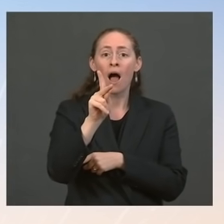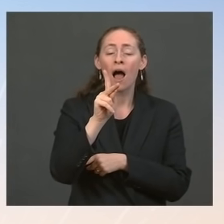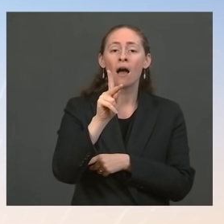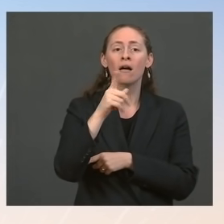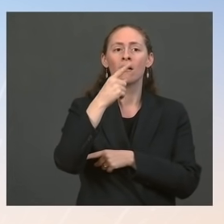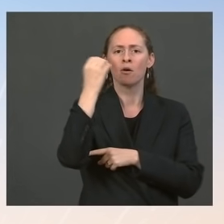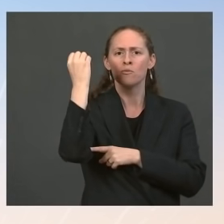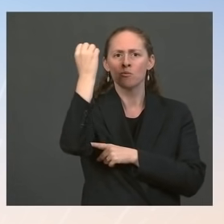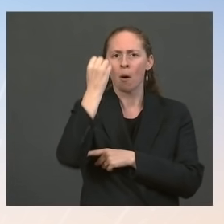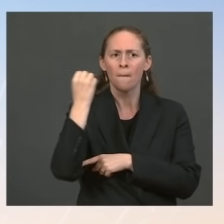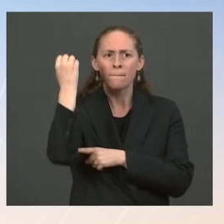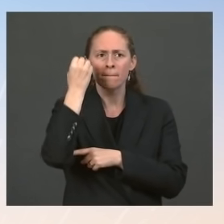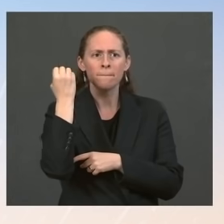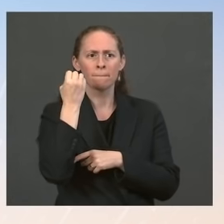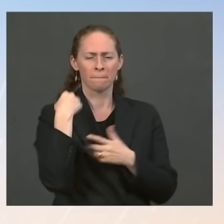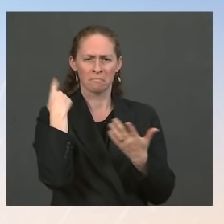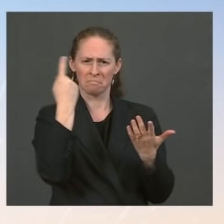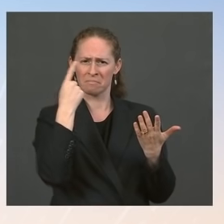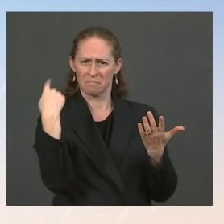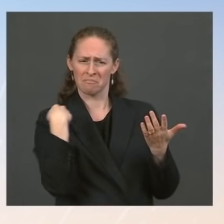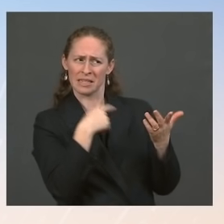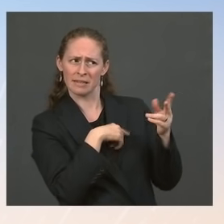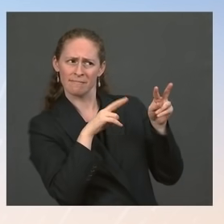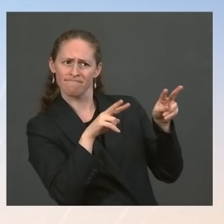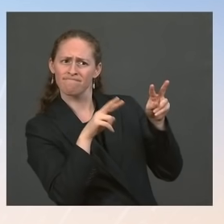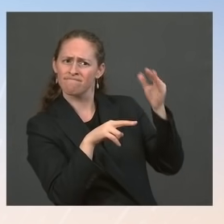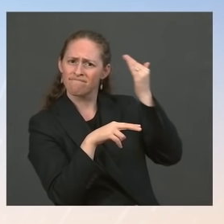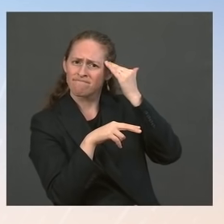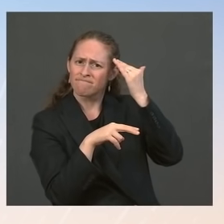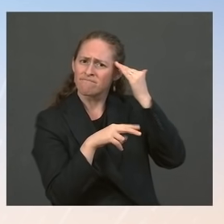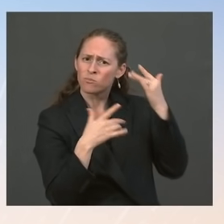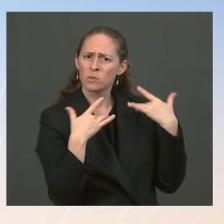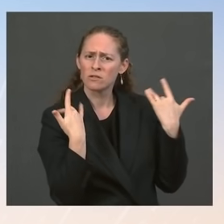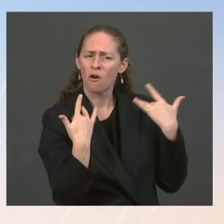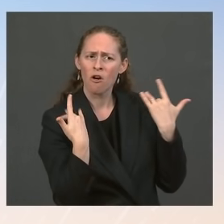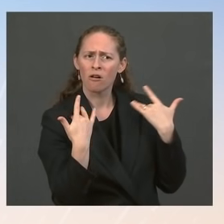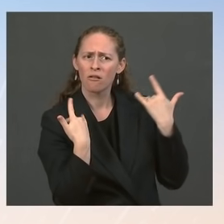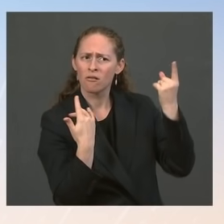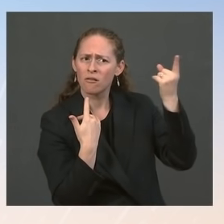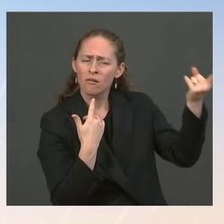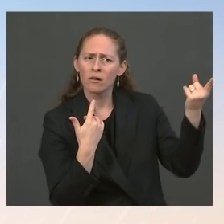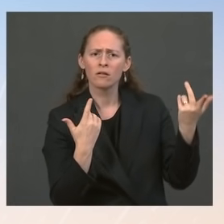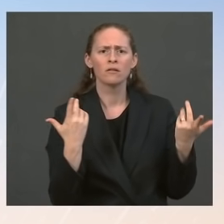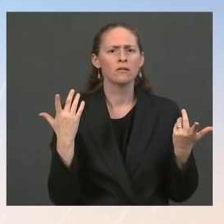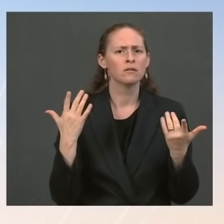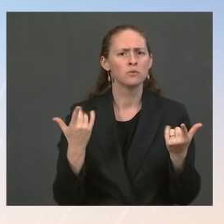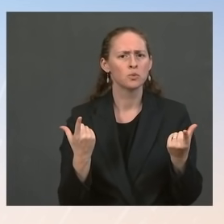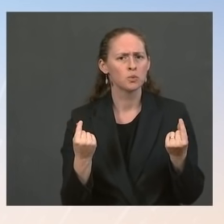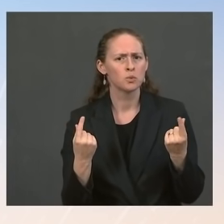that you're monitoring the situation. But what in the near term is the White House doing to ease pressure on the market?